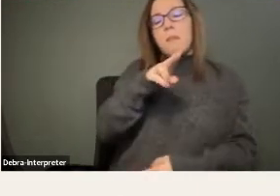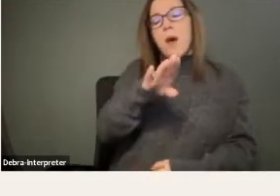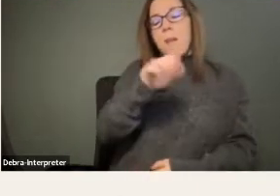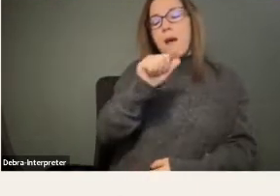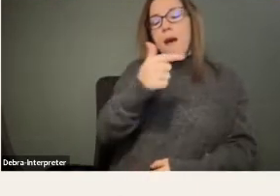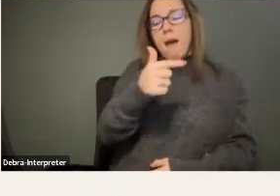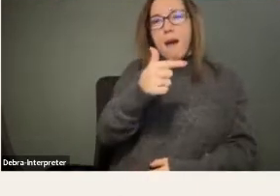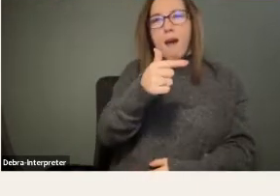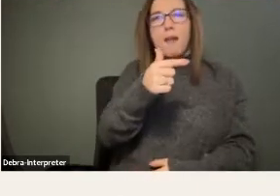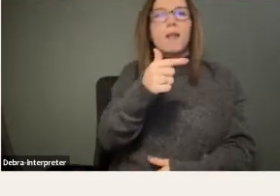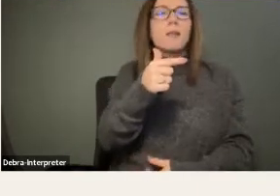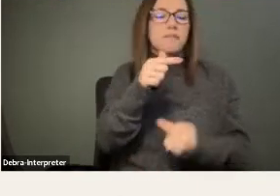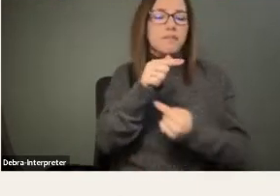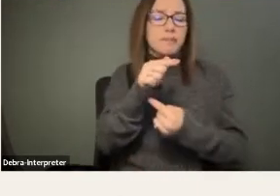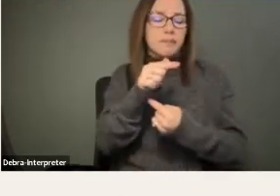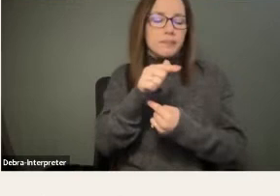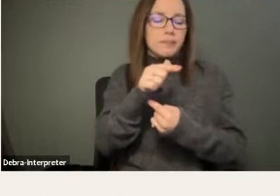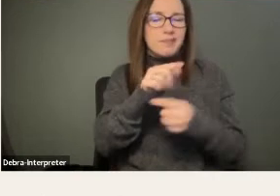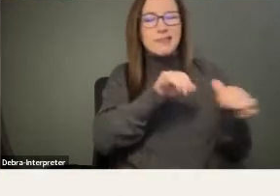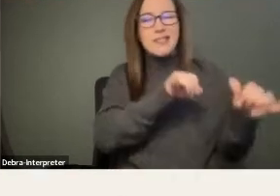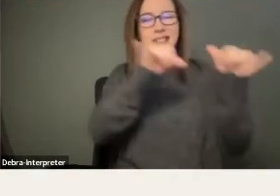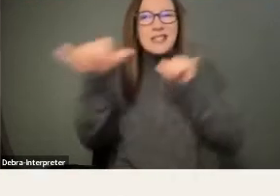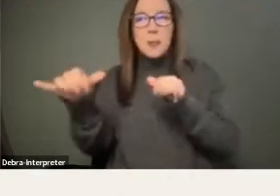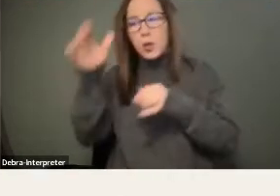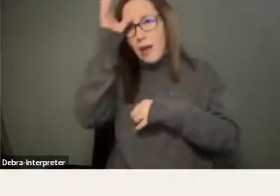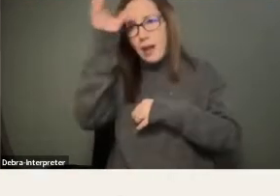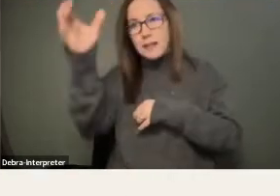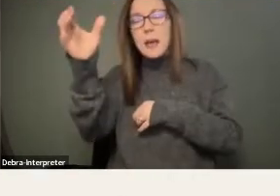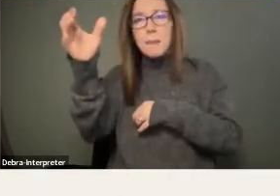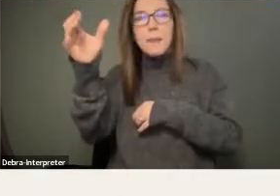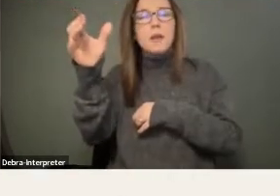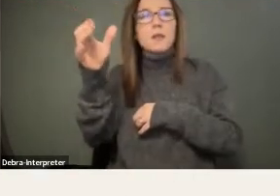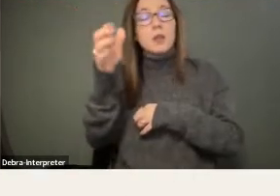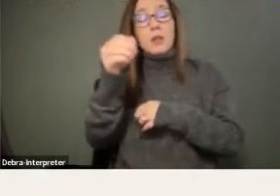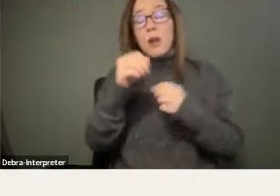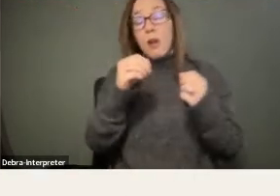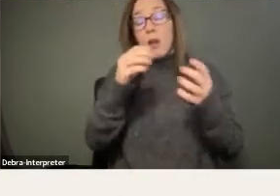medical sciences from the national library of